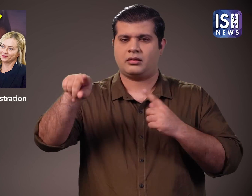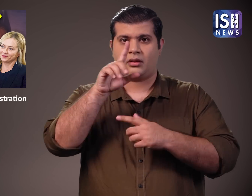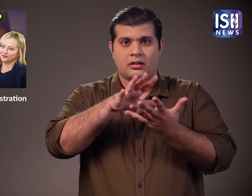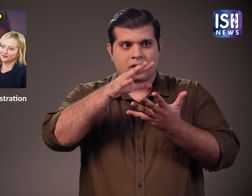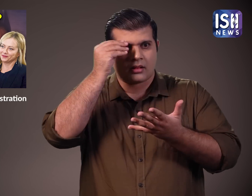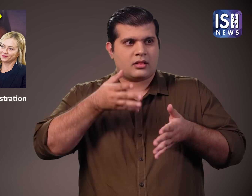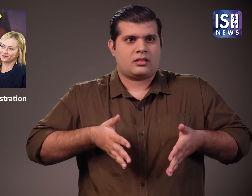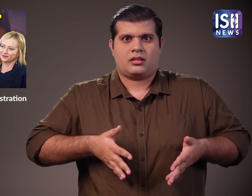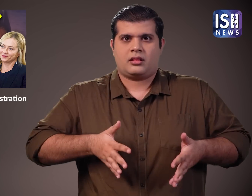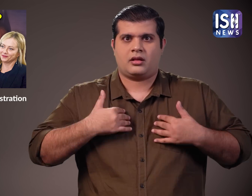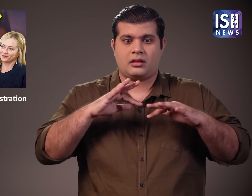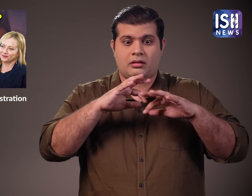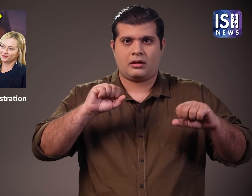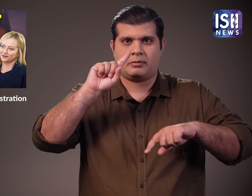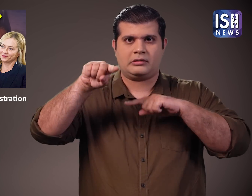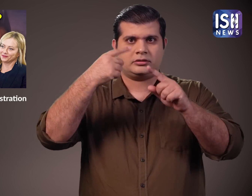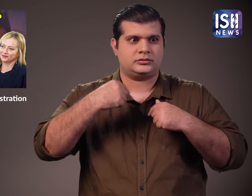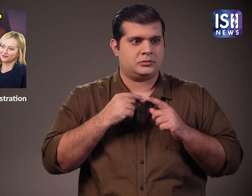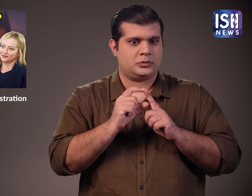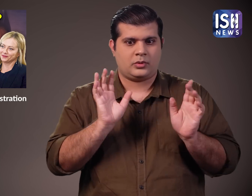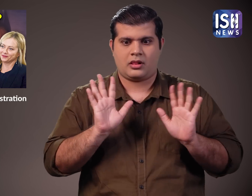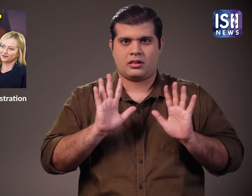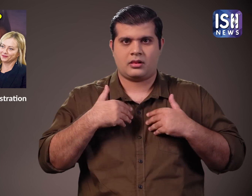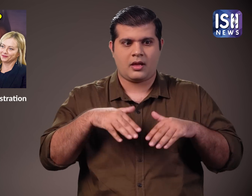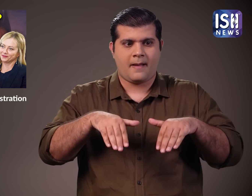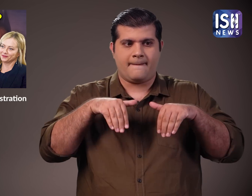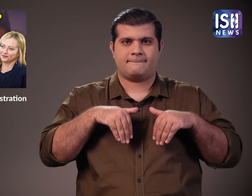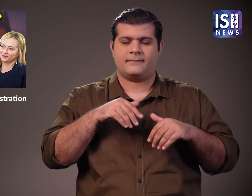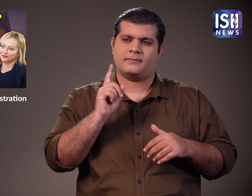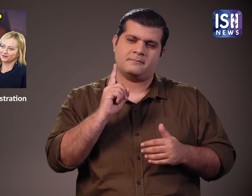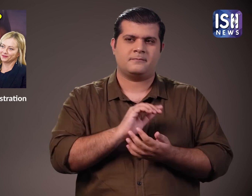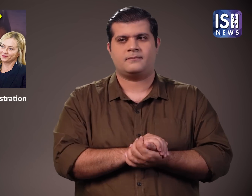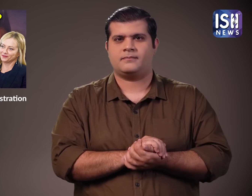to reduce the crime and instil fear among the public.